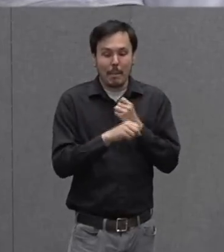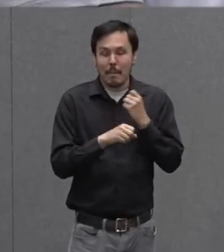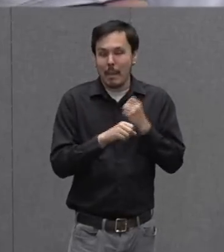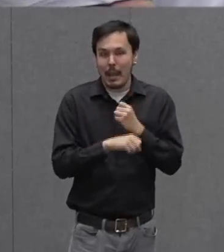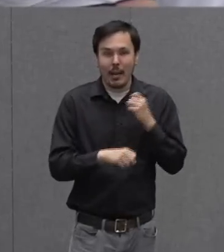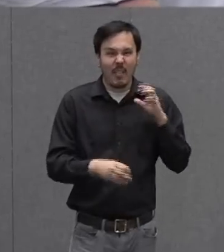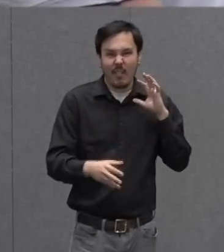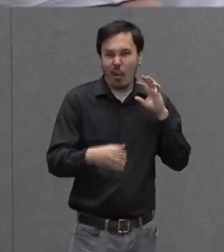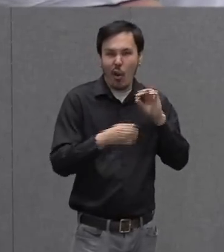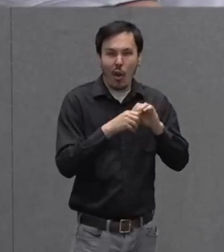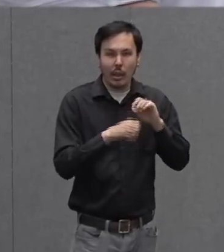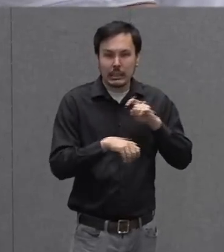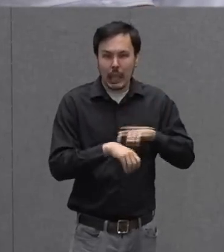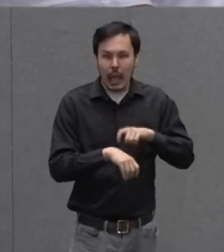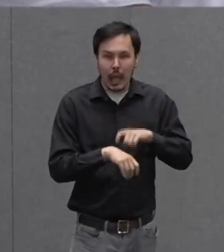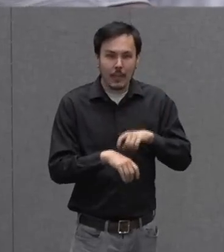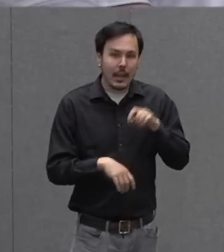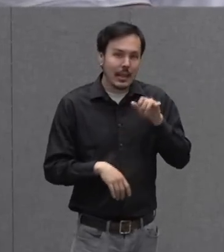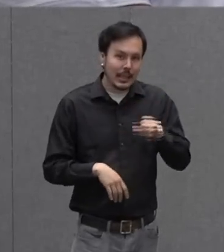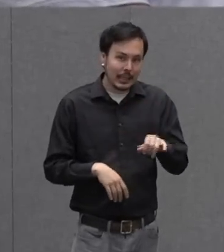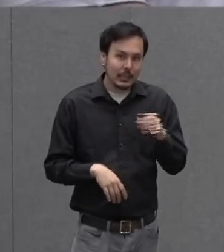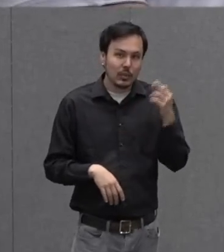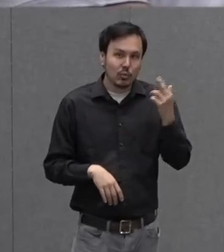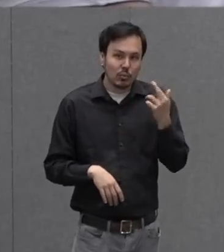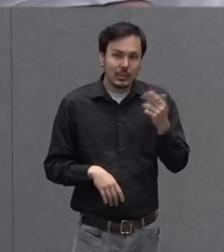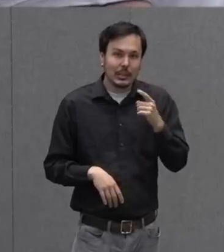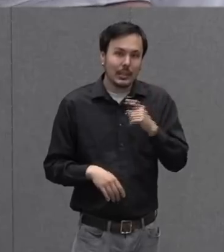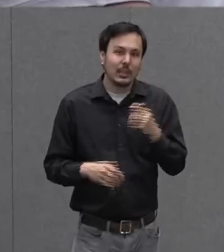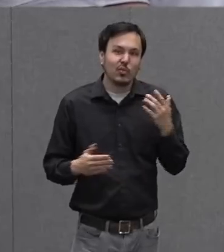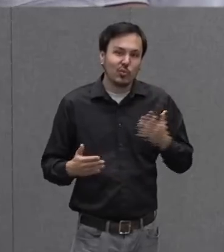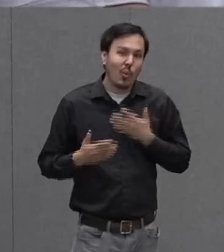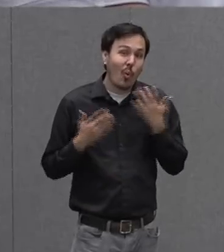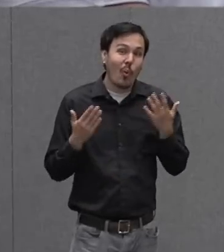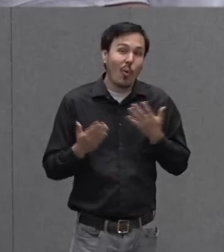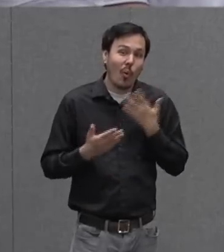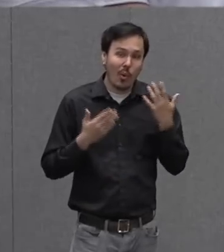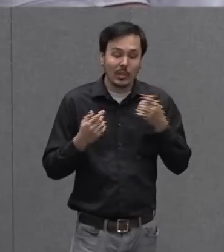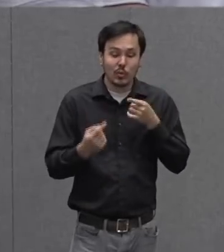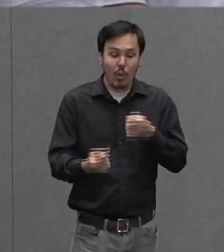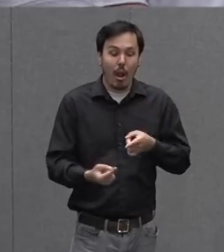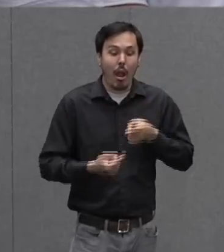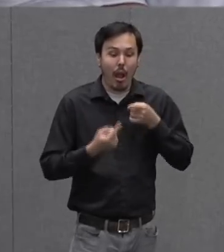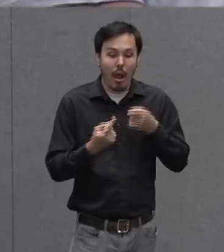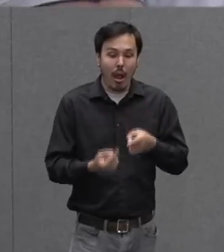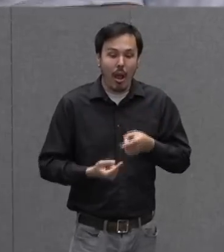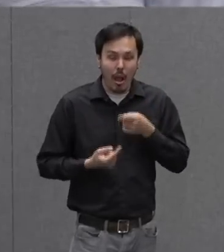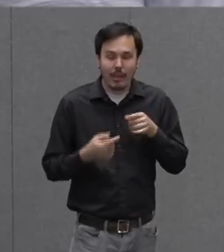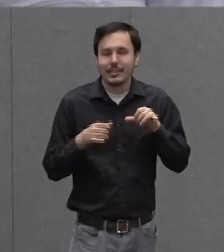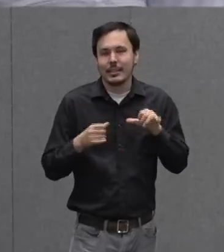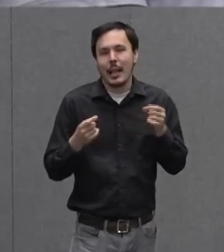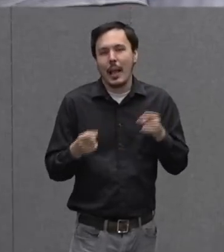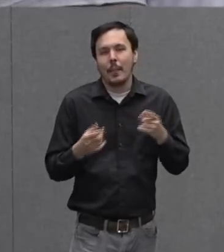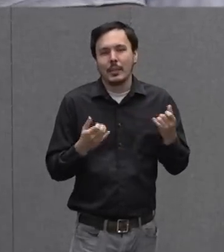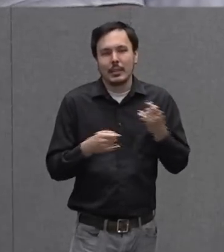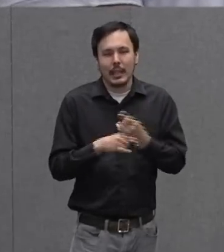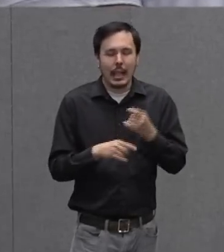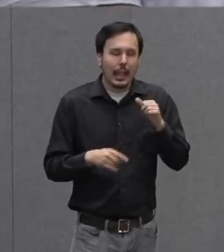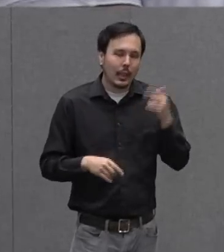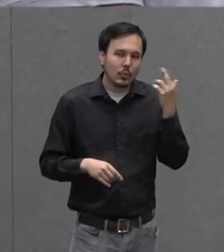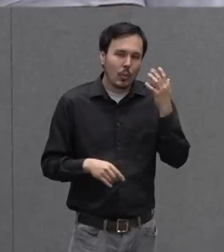And this is said that the joyous struggle still rages on today. And that's why children around the world